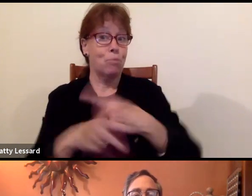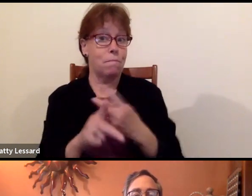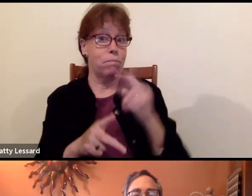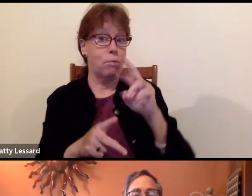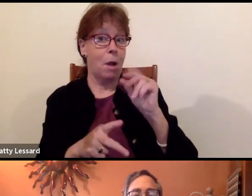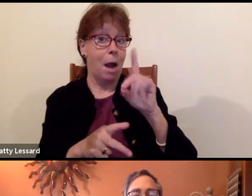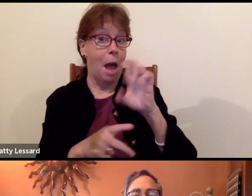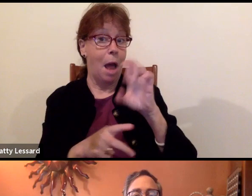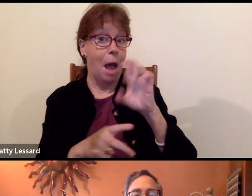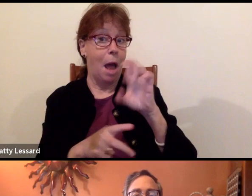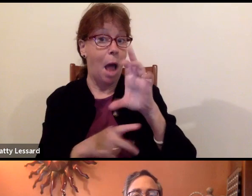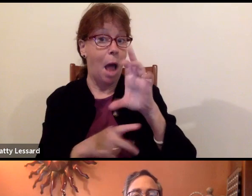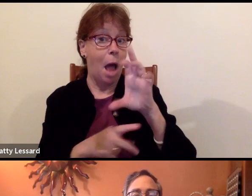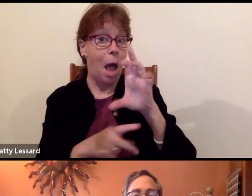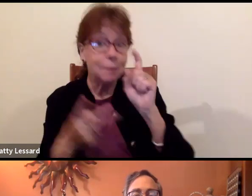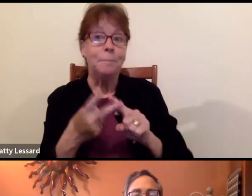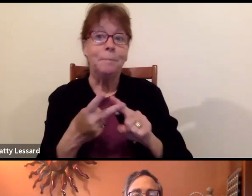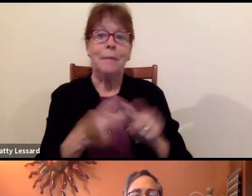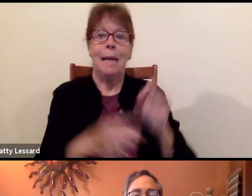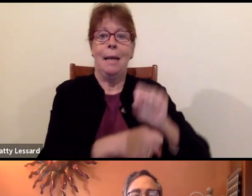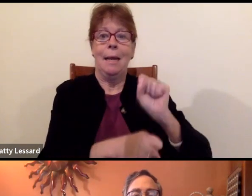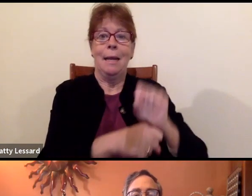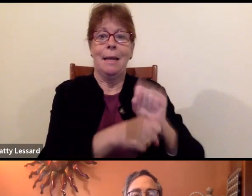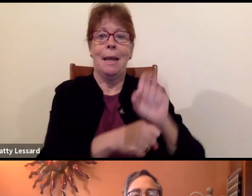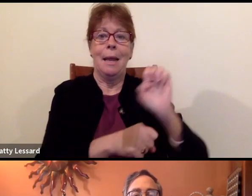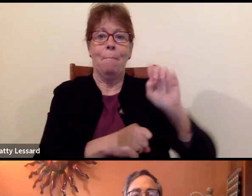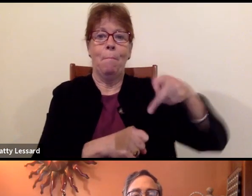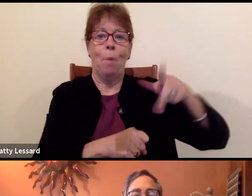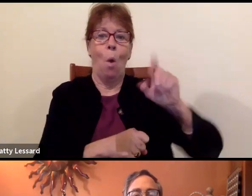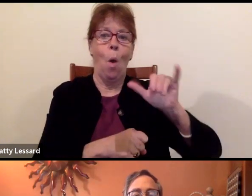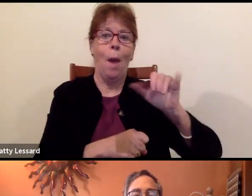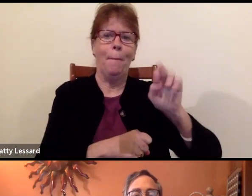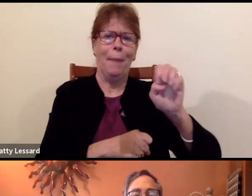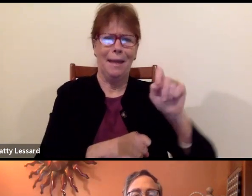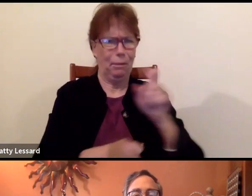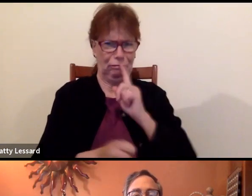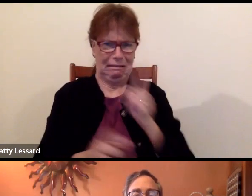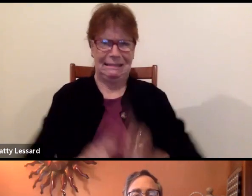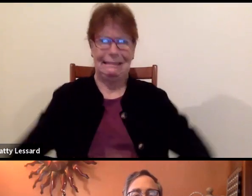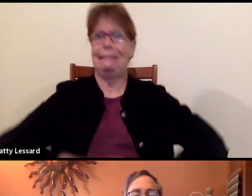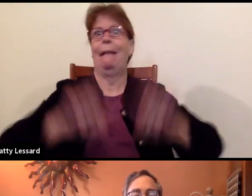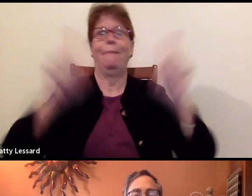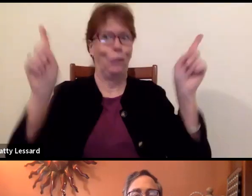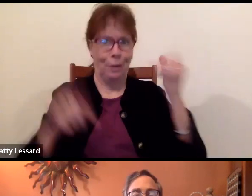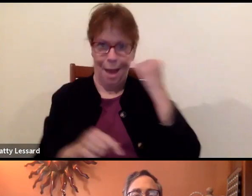We have a dream team of two really different dimensions about disability and accessibility being BRUPG